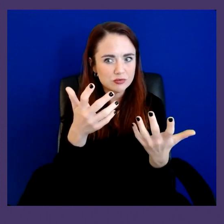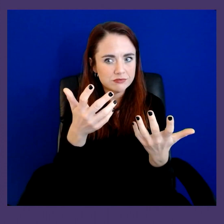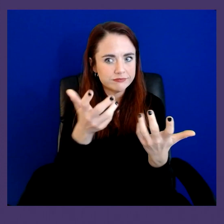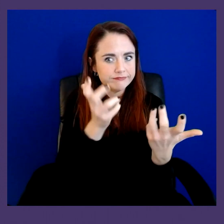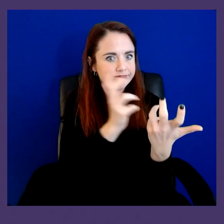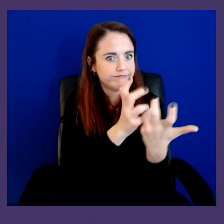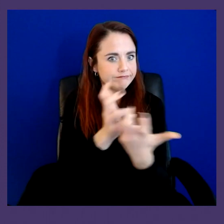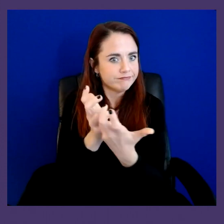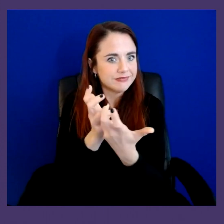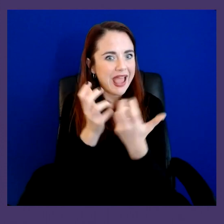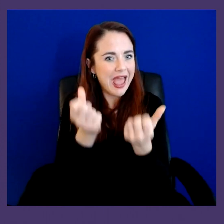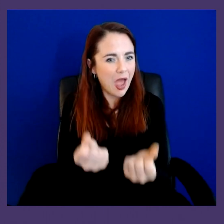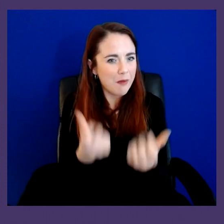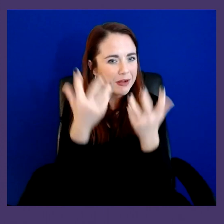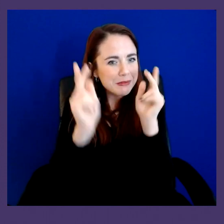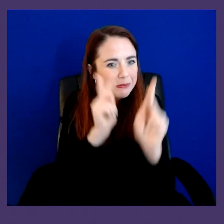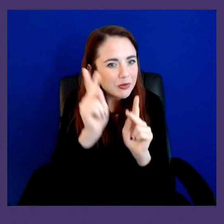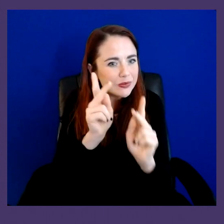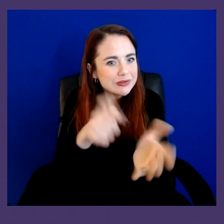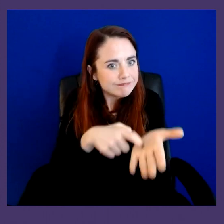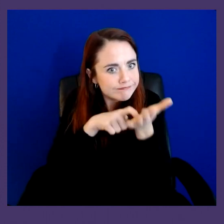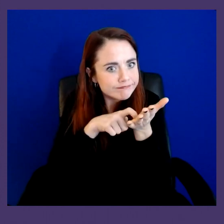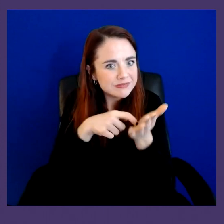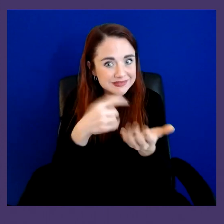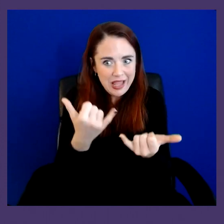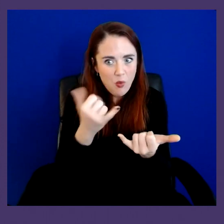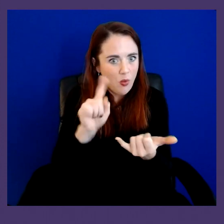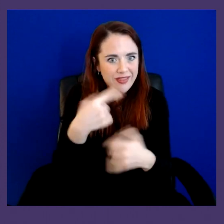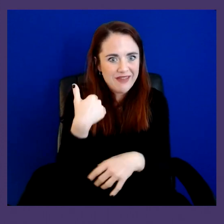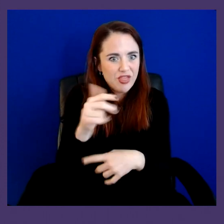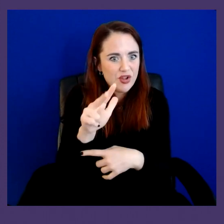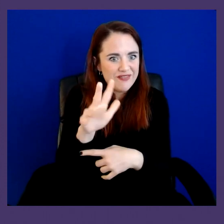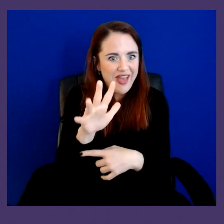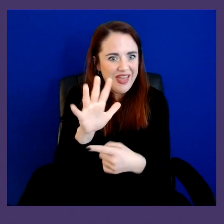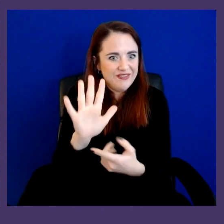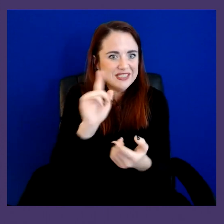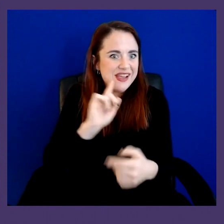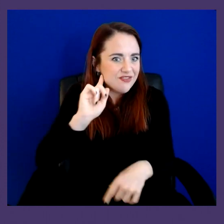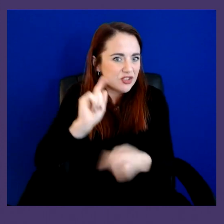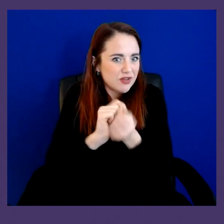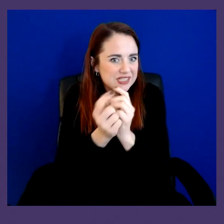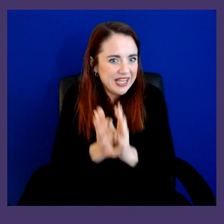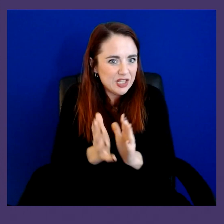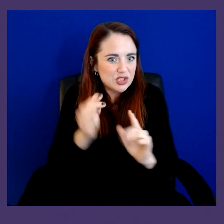There's only 35 deaf translators in the UK and only about 300 and something in the States.